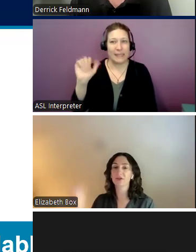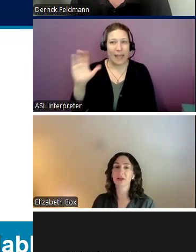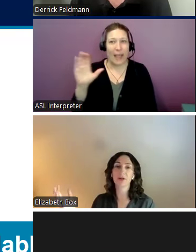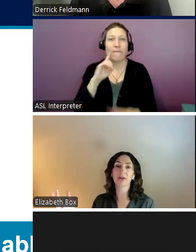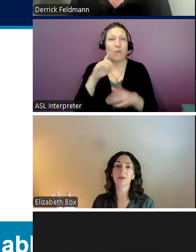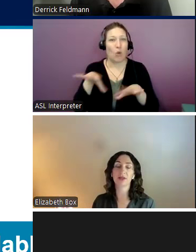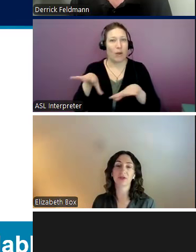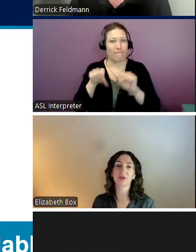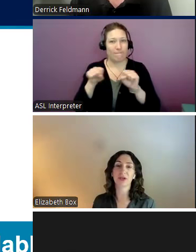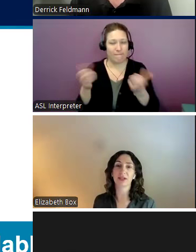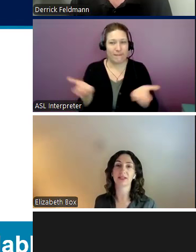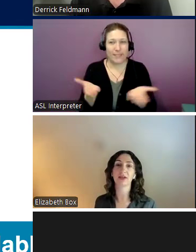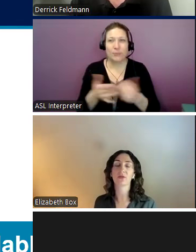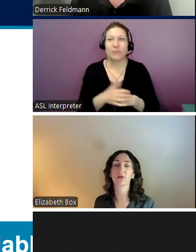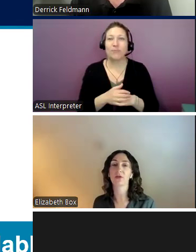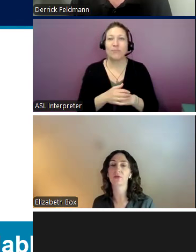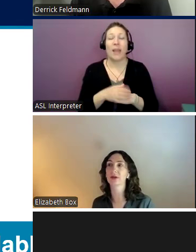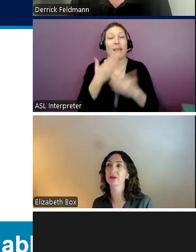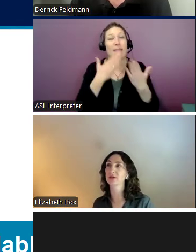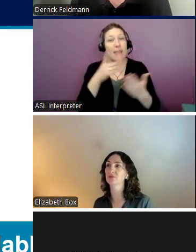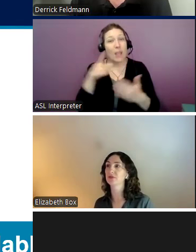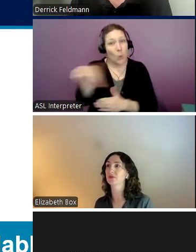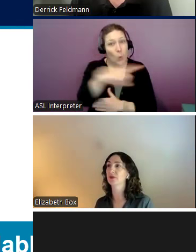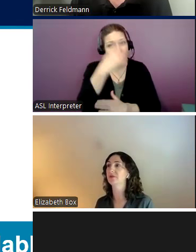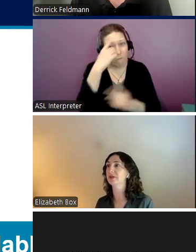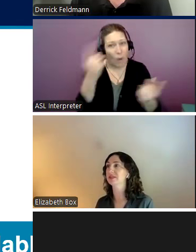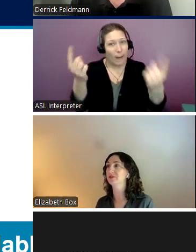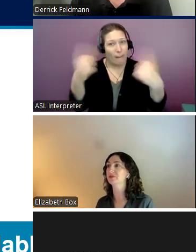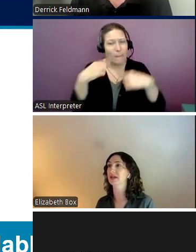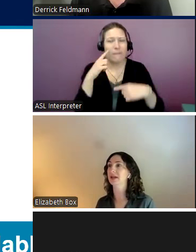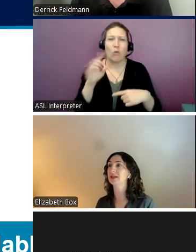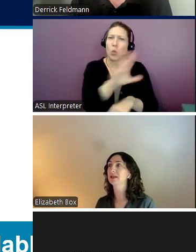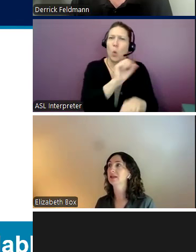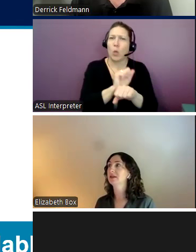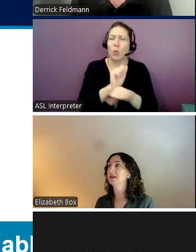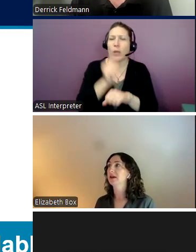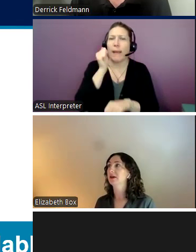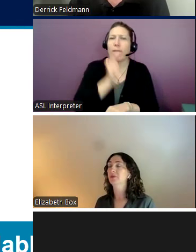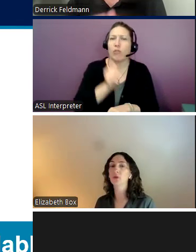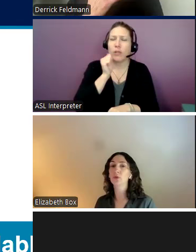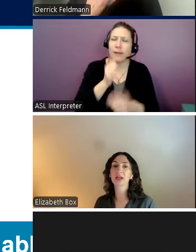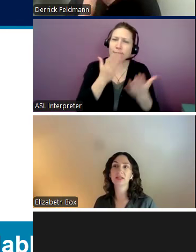And also to everybody who is able to join us. Thank you for all the work that you do every single day.